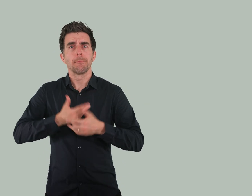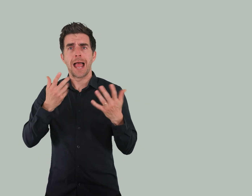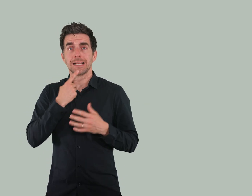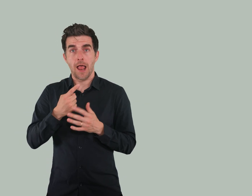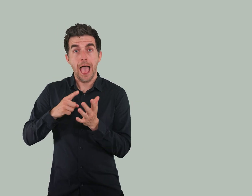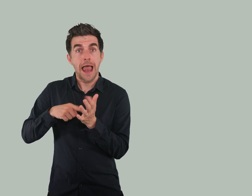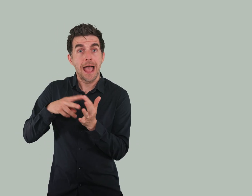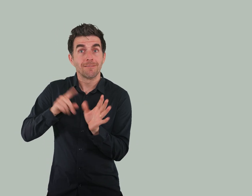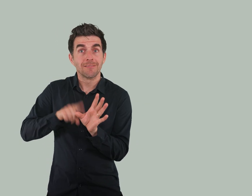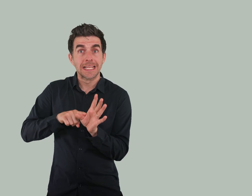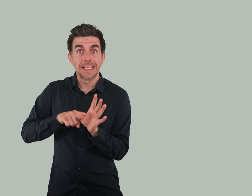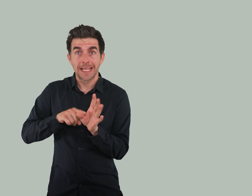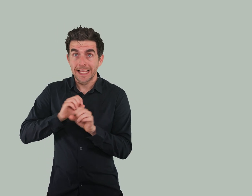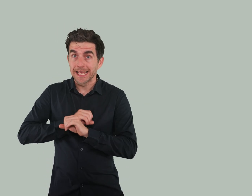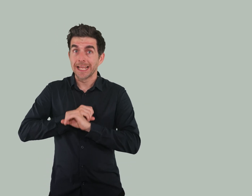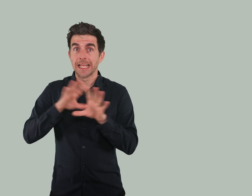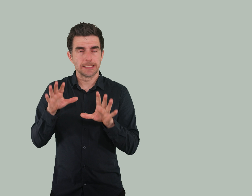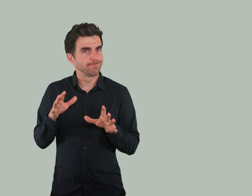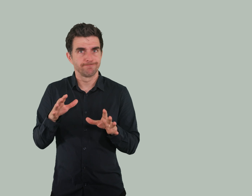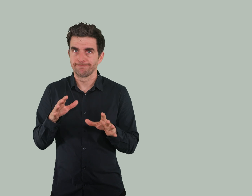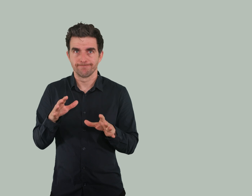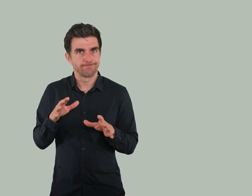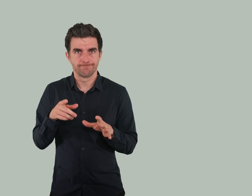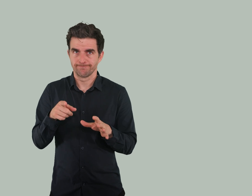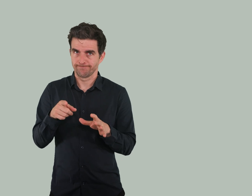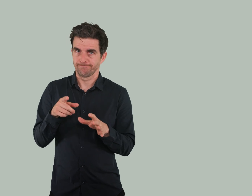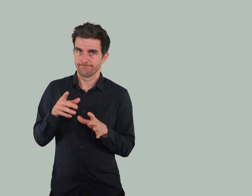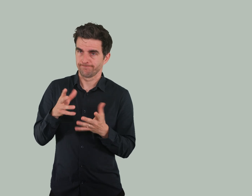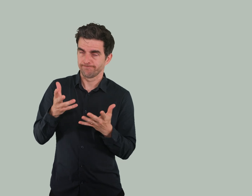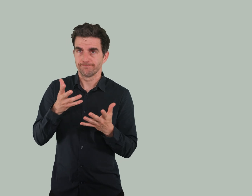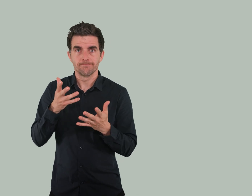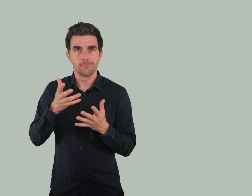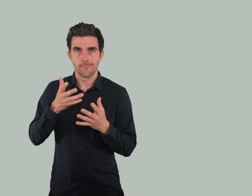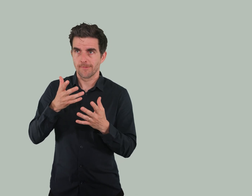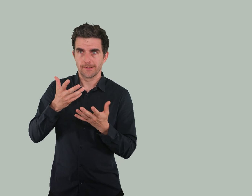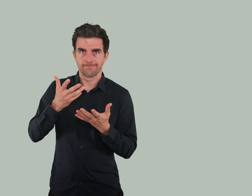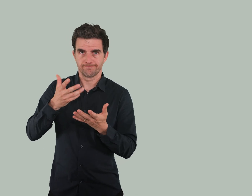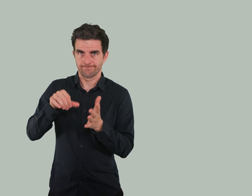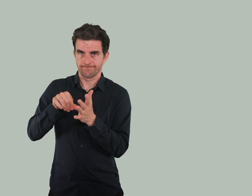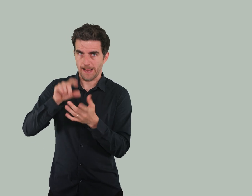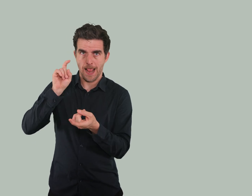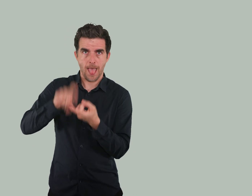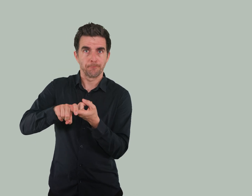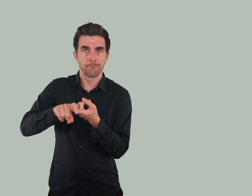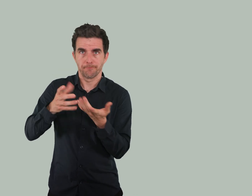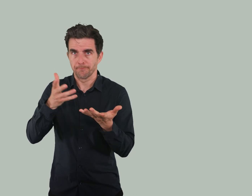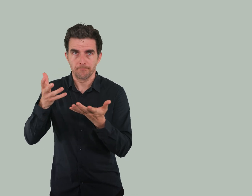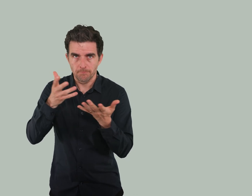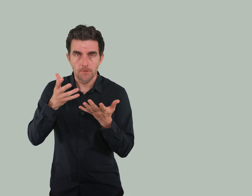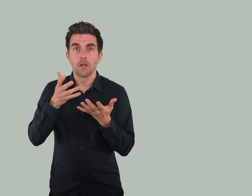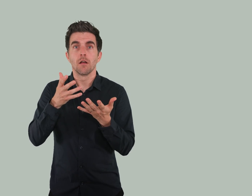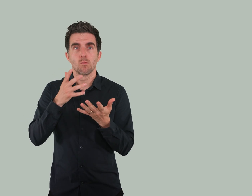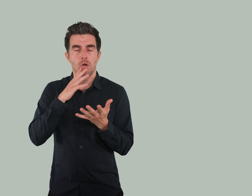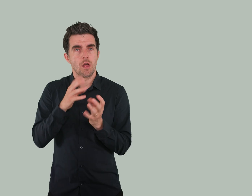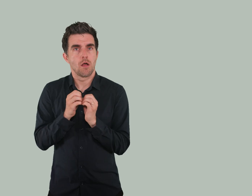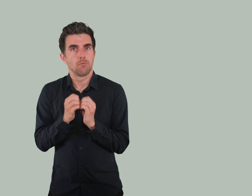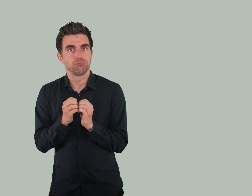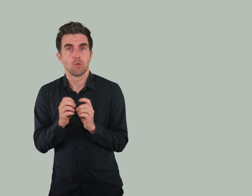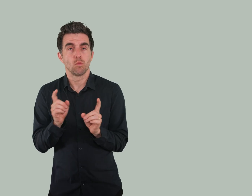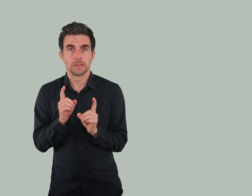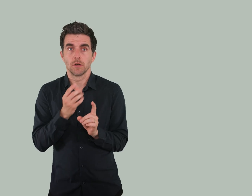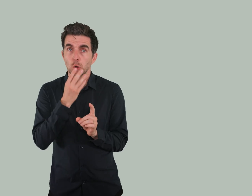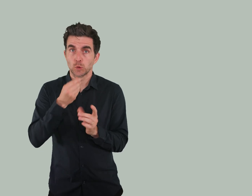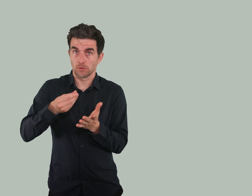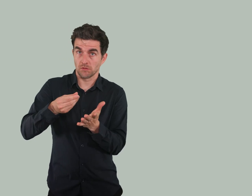Many reported the levy is too inflexible and that they would value the ability